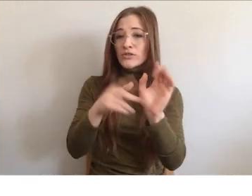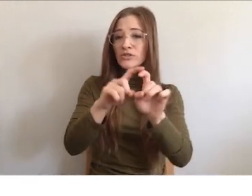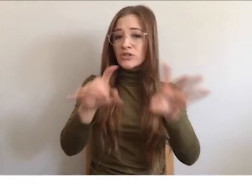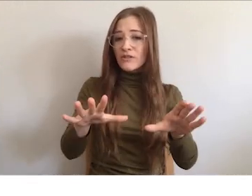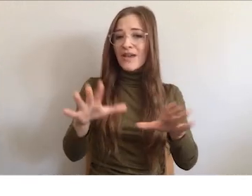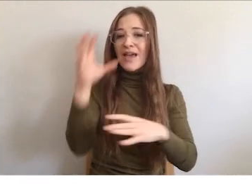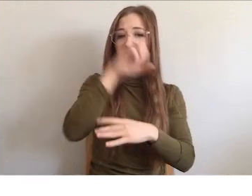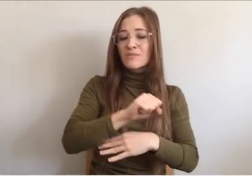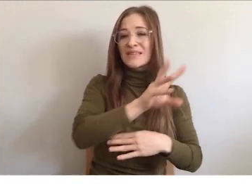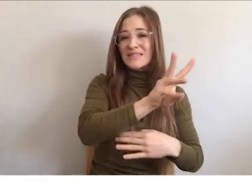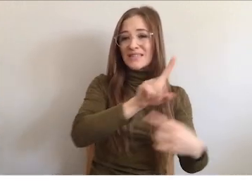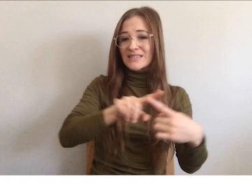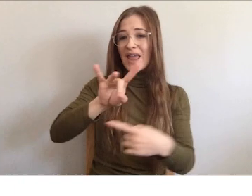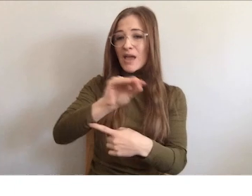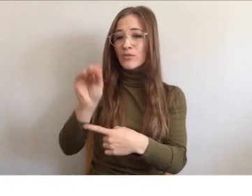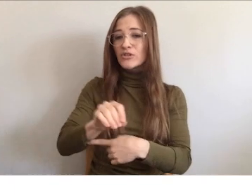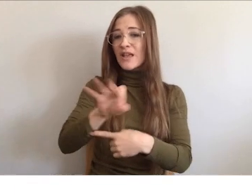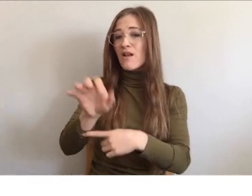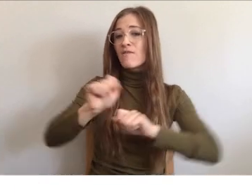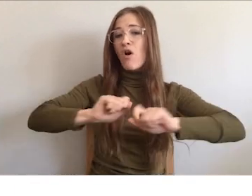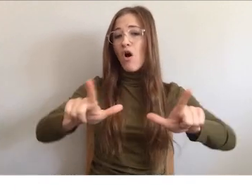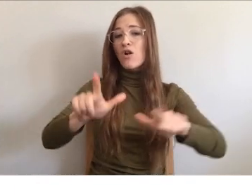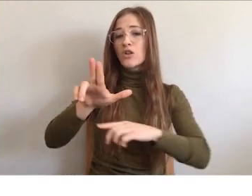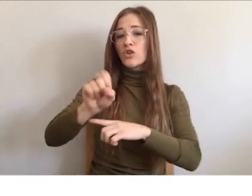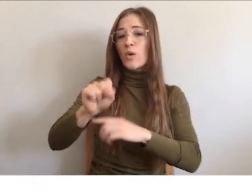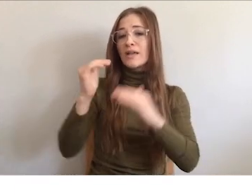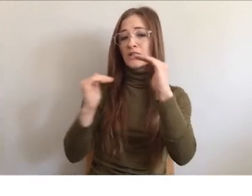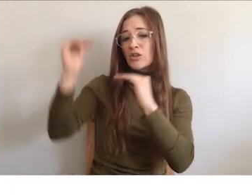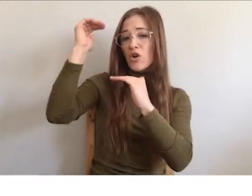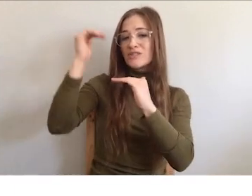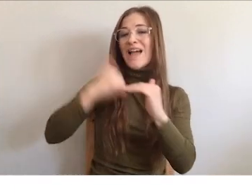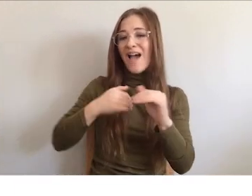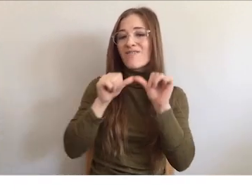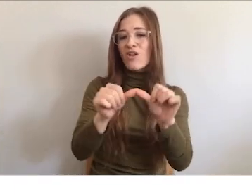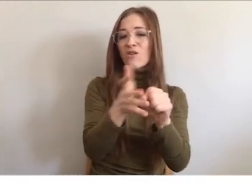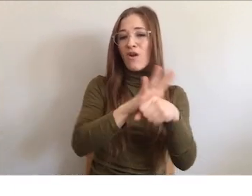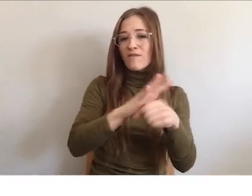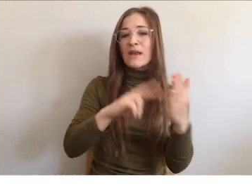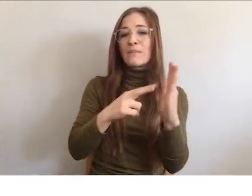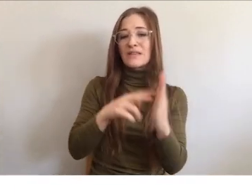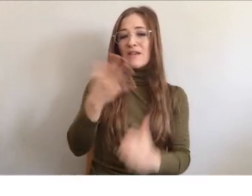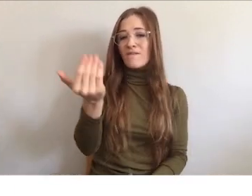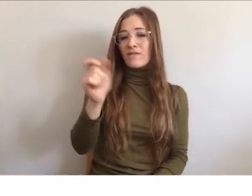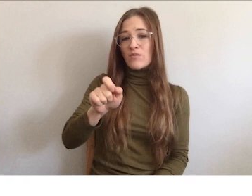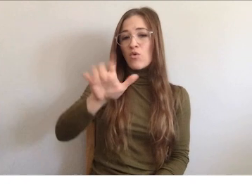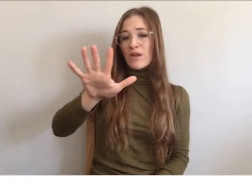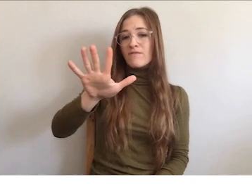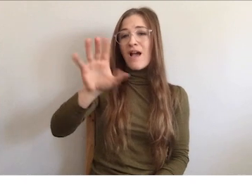estimates between 6-8% of all U.S. adults currently have long COVID. That means about 15.5